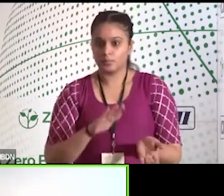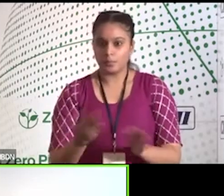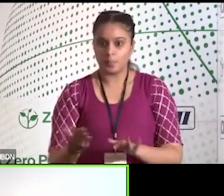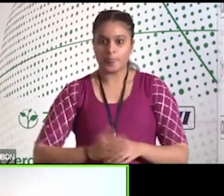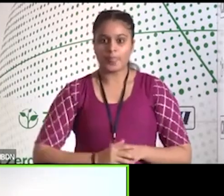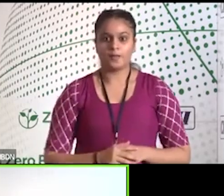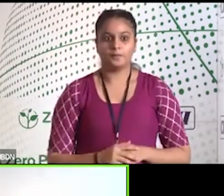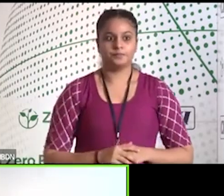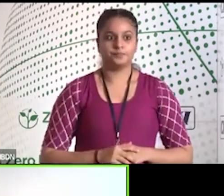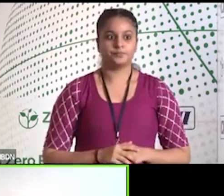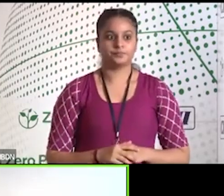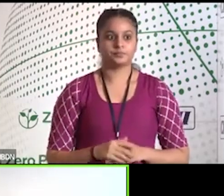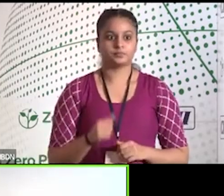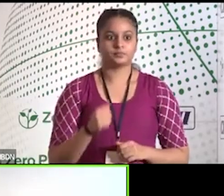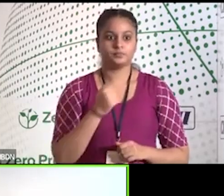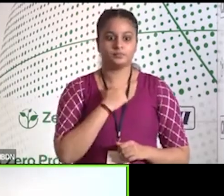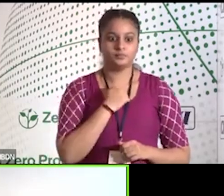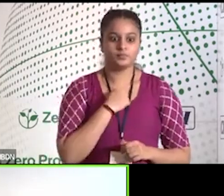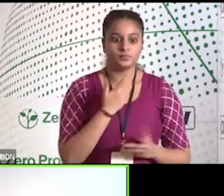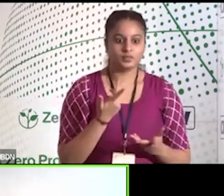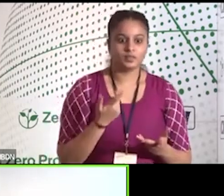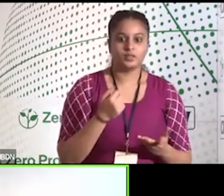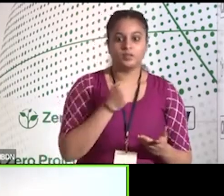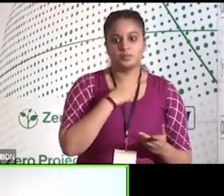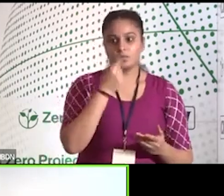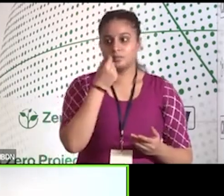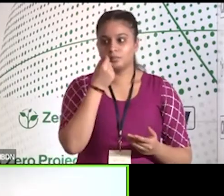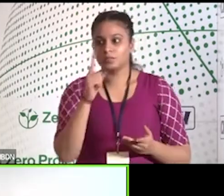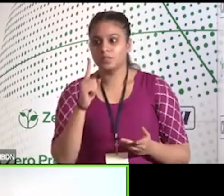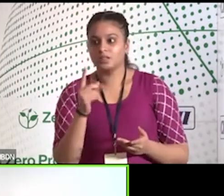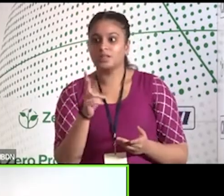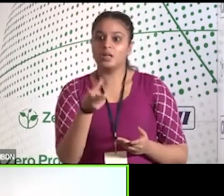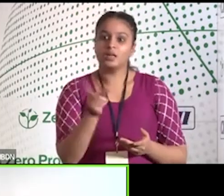kind of a brought up by my father, got married in the age of 14.